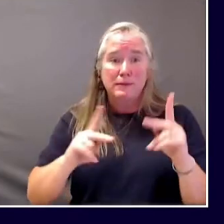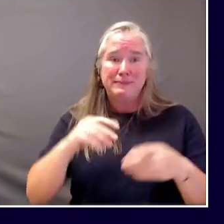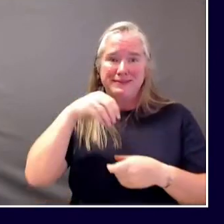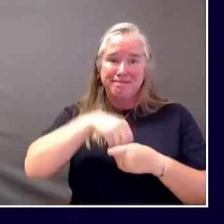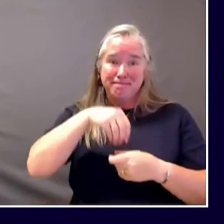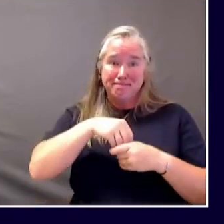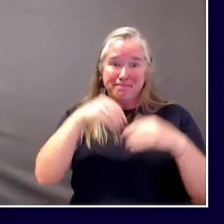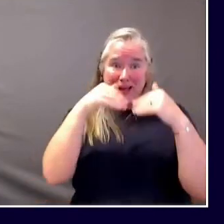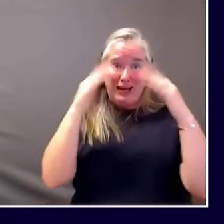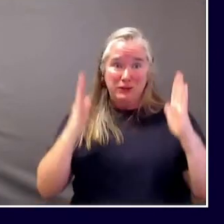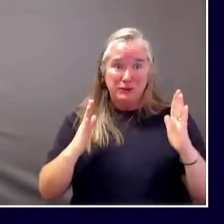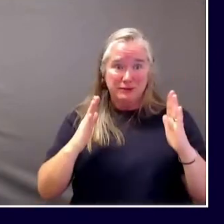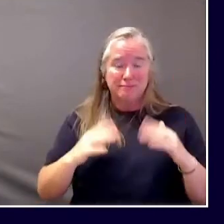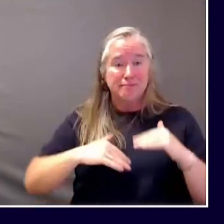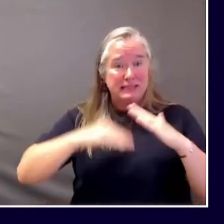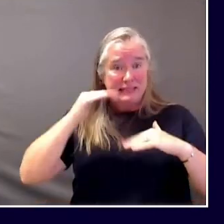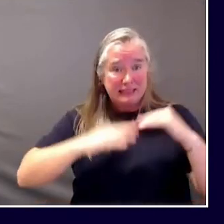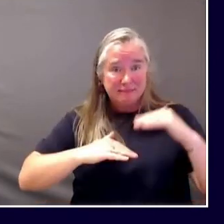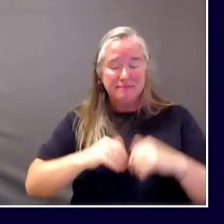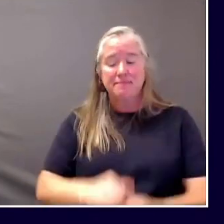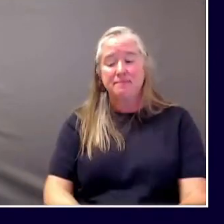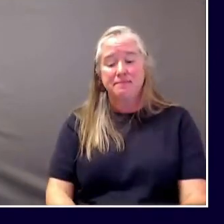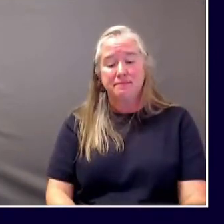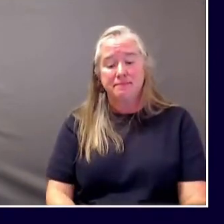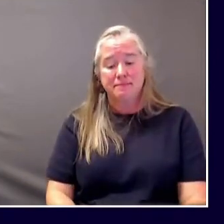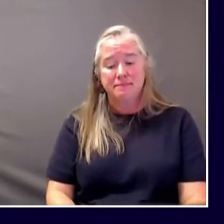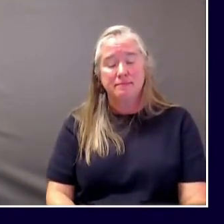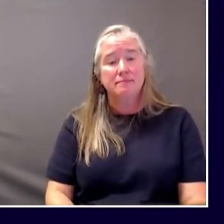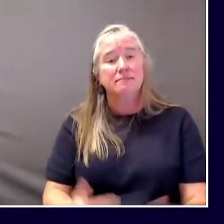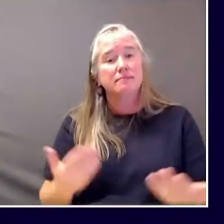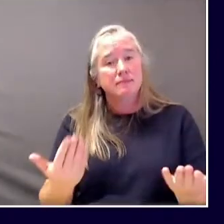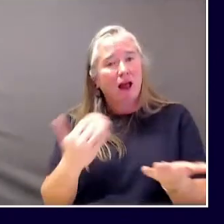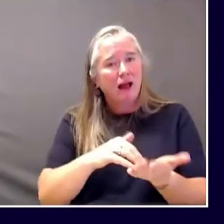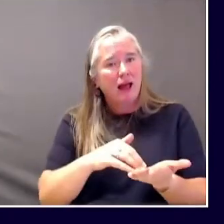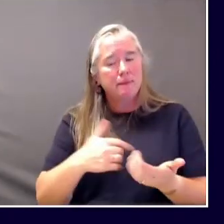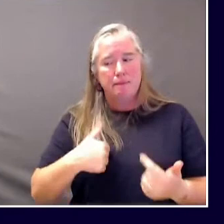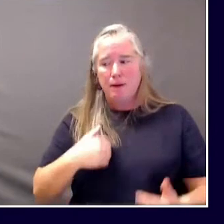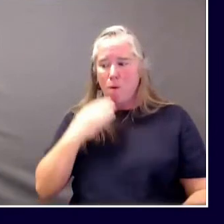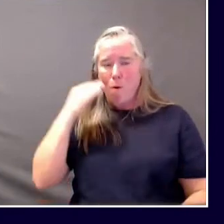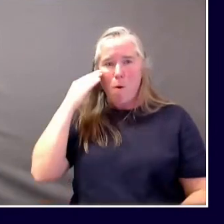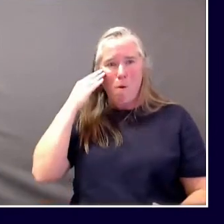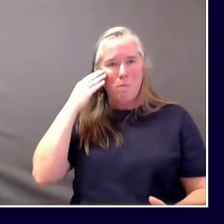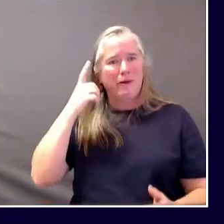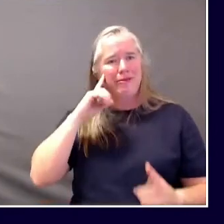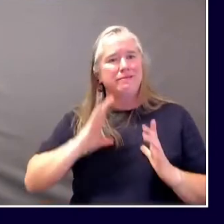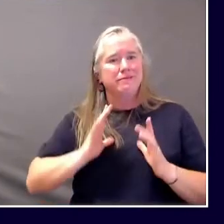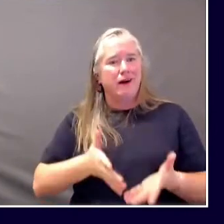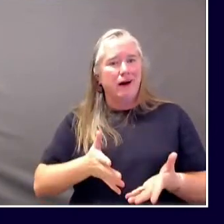let's face it if you're in your own home if you got you you've